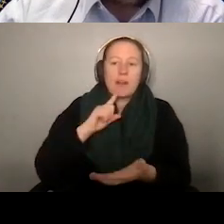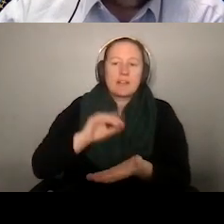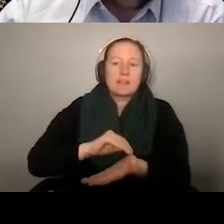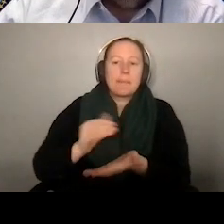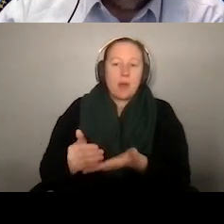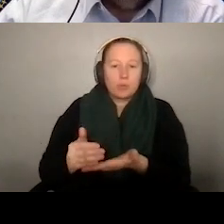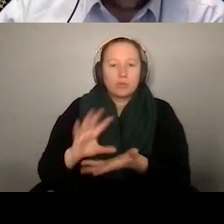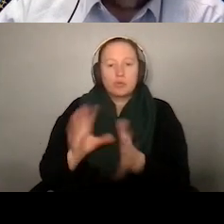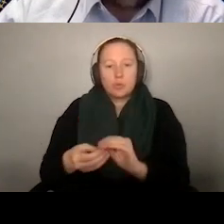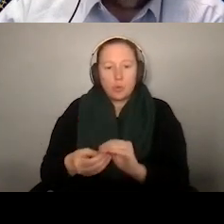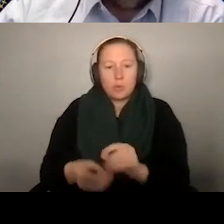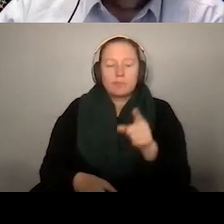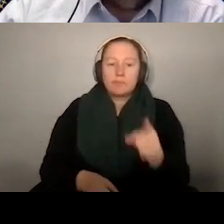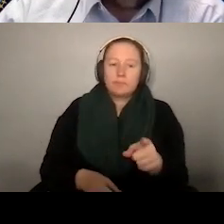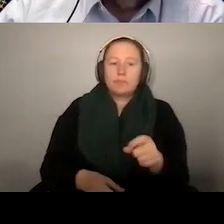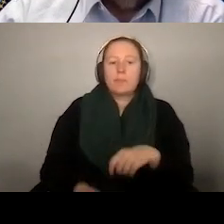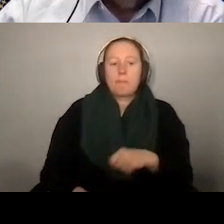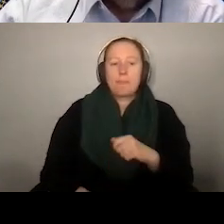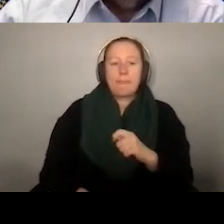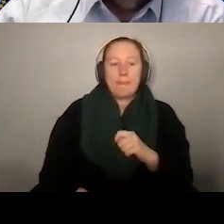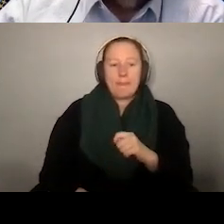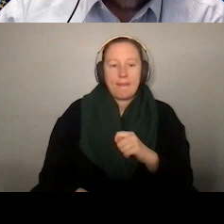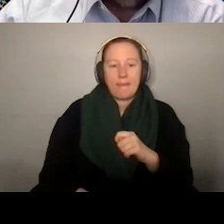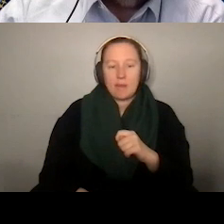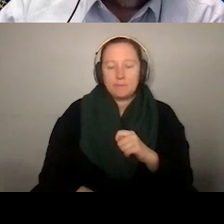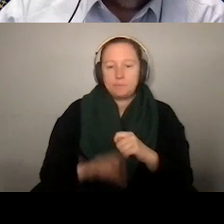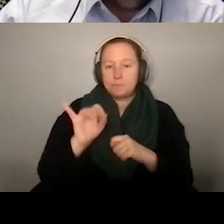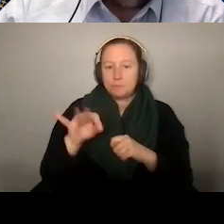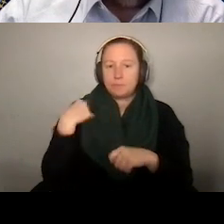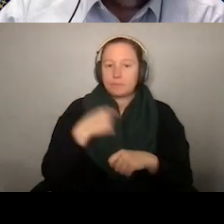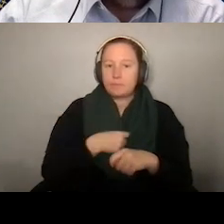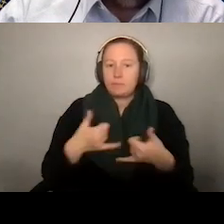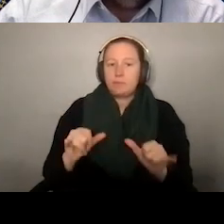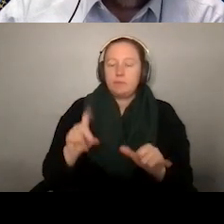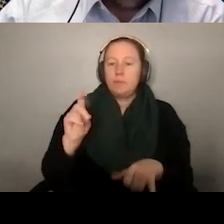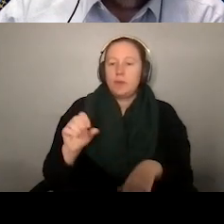Again, just to reiterate, if we were still doing the SF-425,